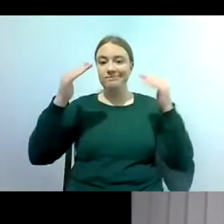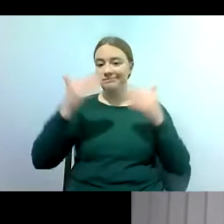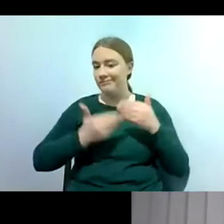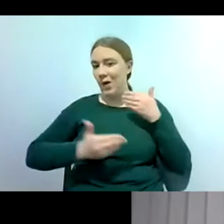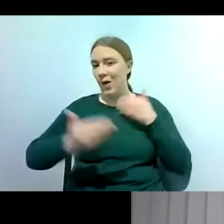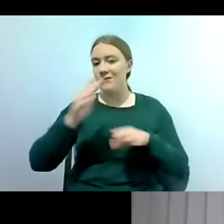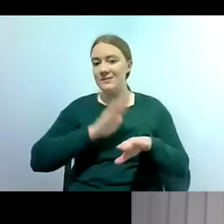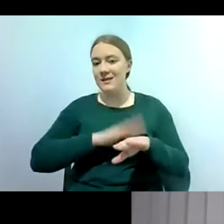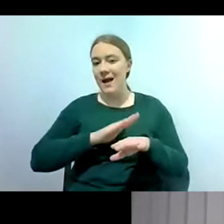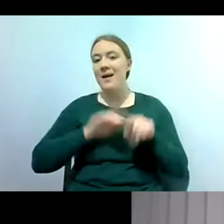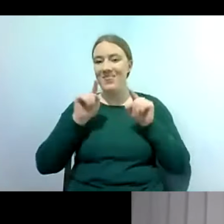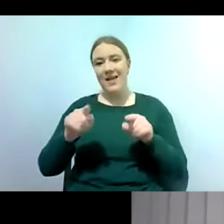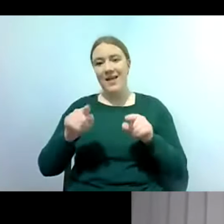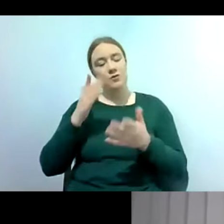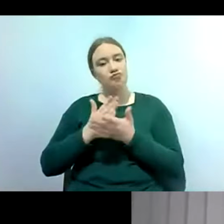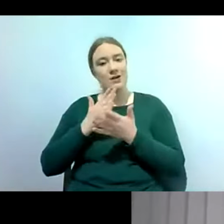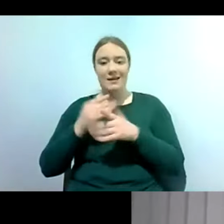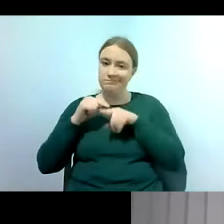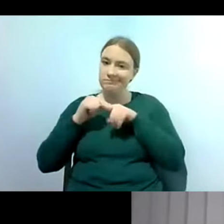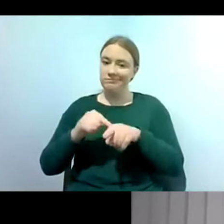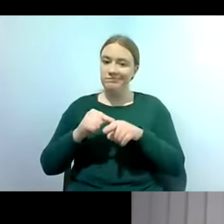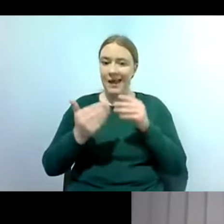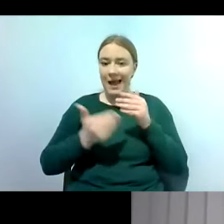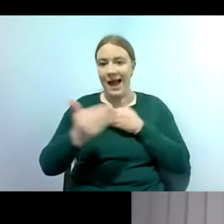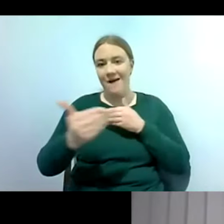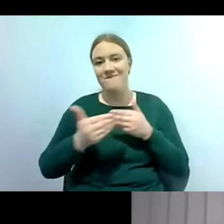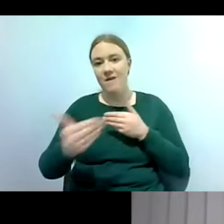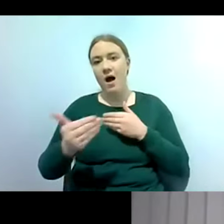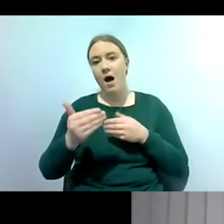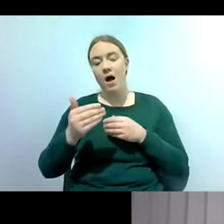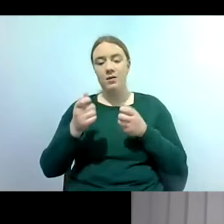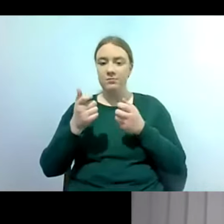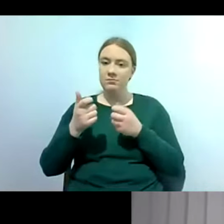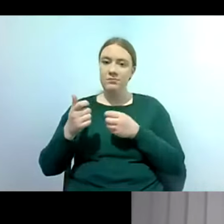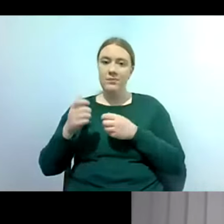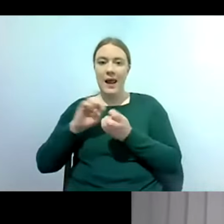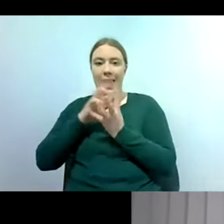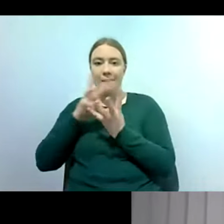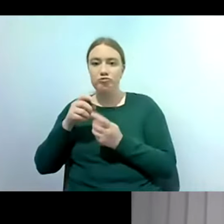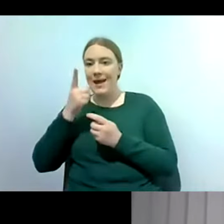determining how far the upstream migrating population can achieve in any given year